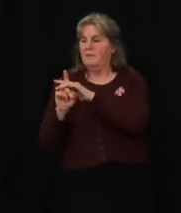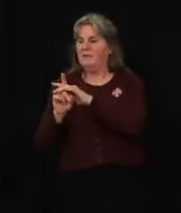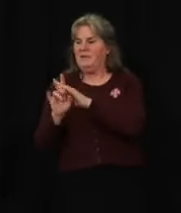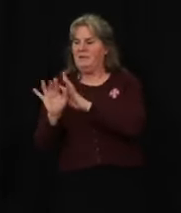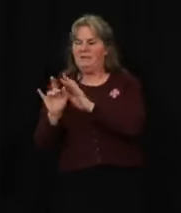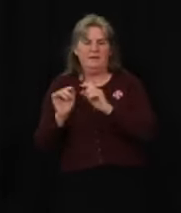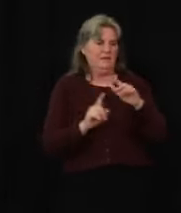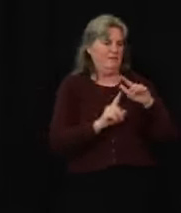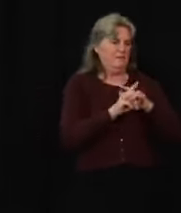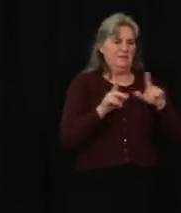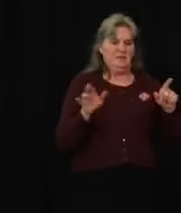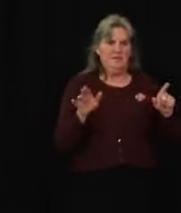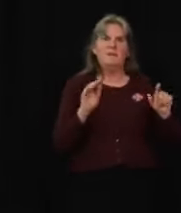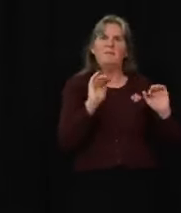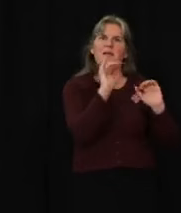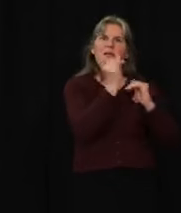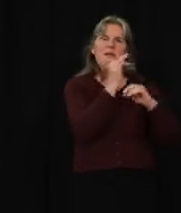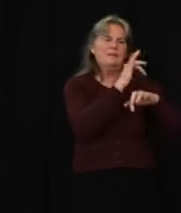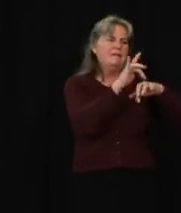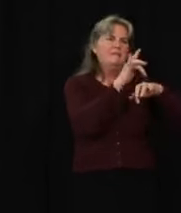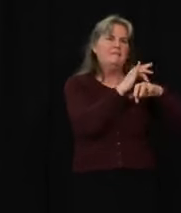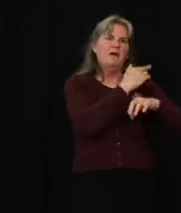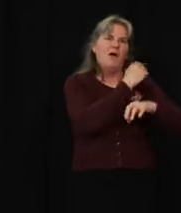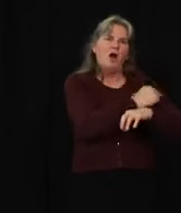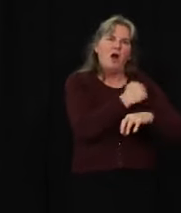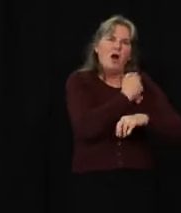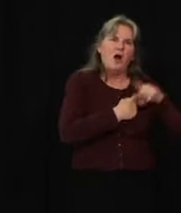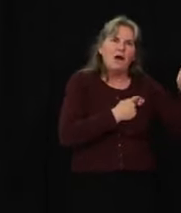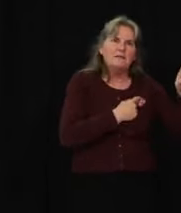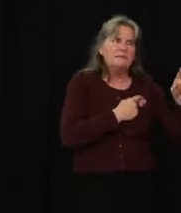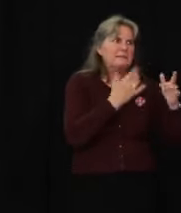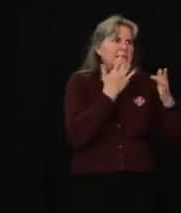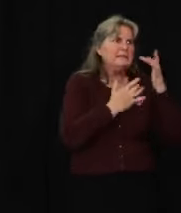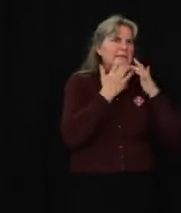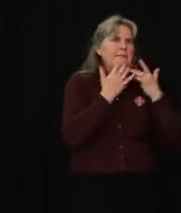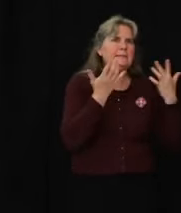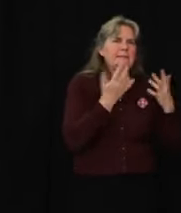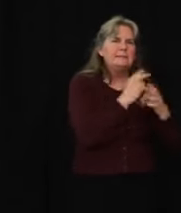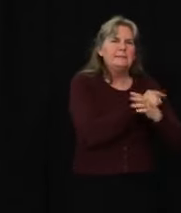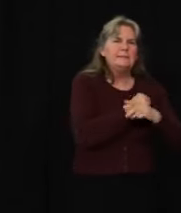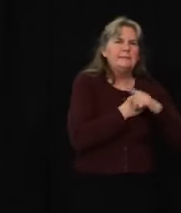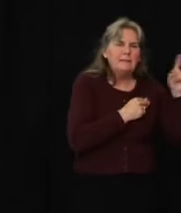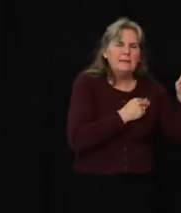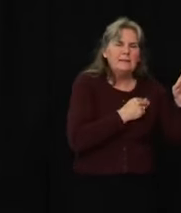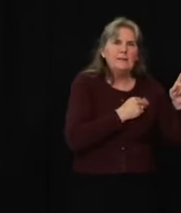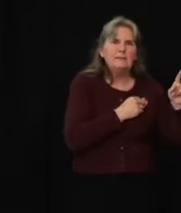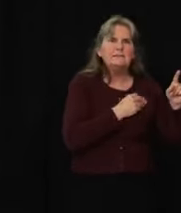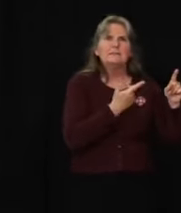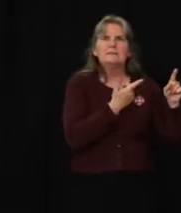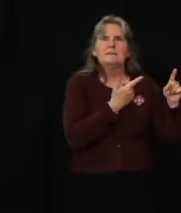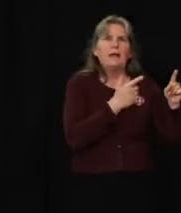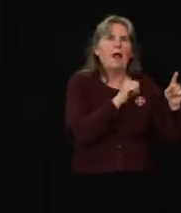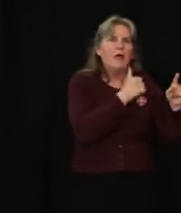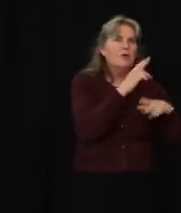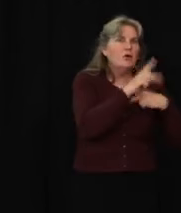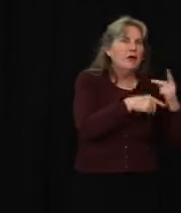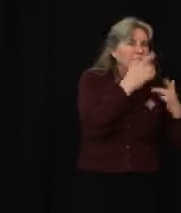here online... What is the difference from what we have already been doing to